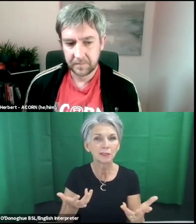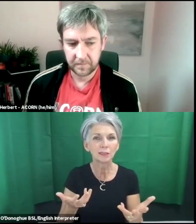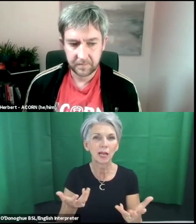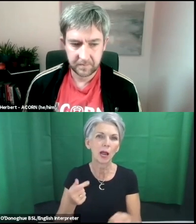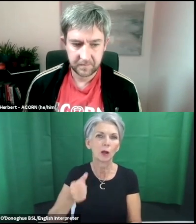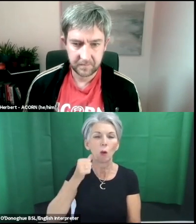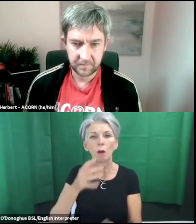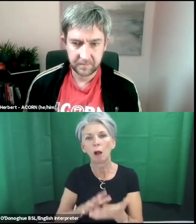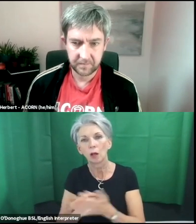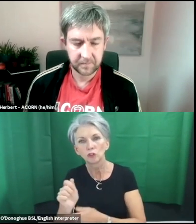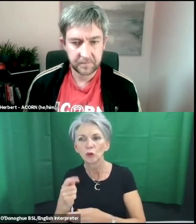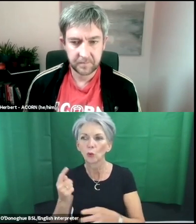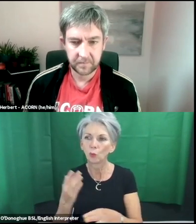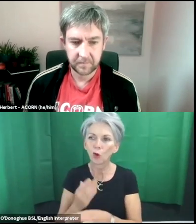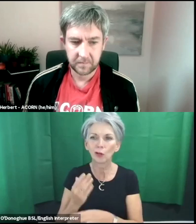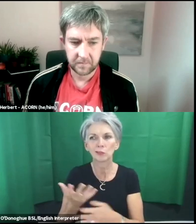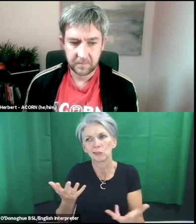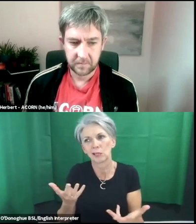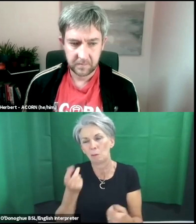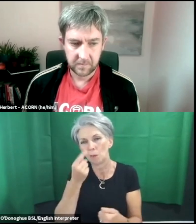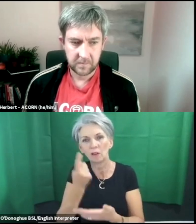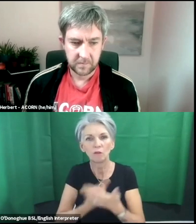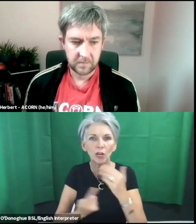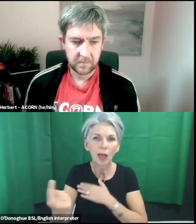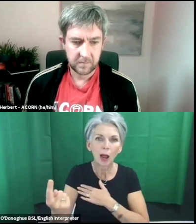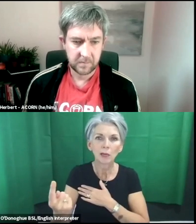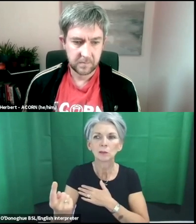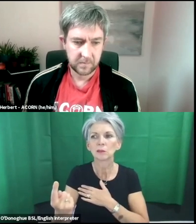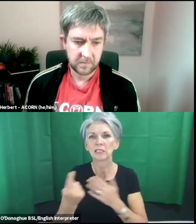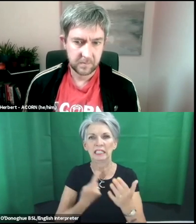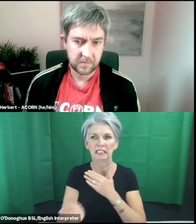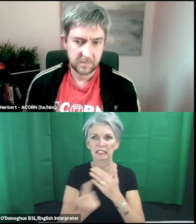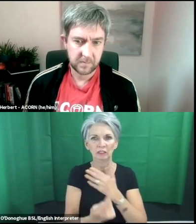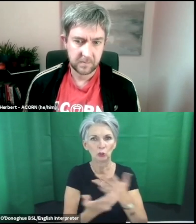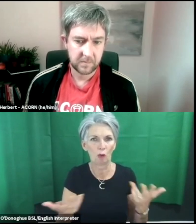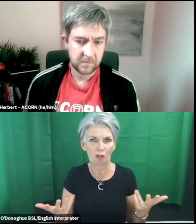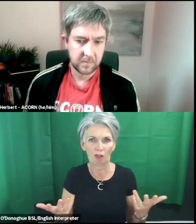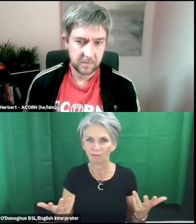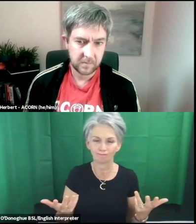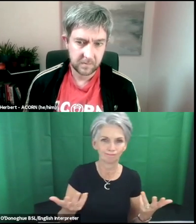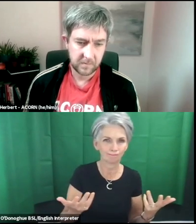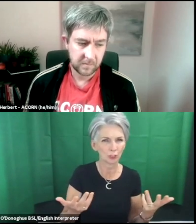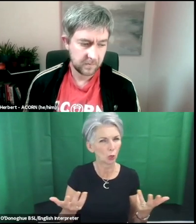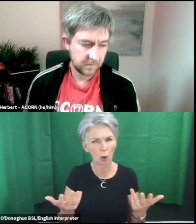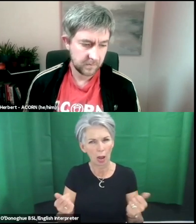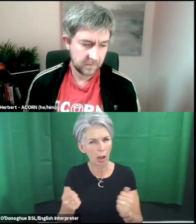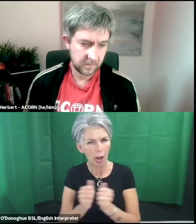of that is about people being freelance and fragmented and individualised. And I wonder whether you could speak to the impact that it has on the way that